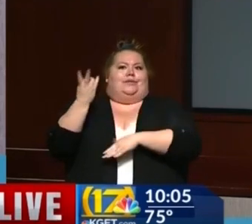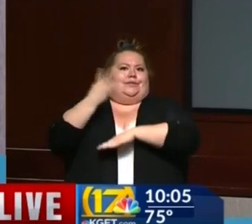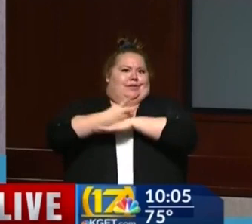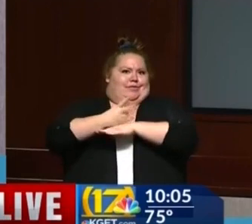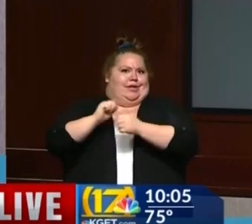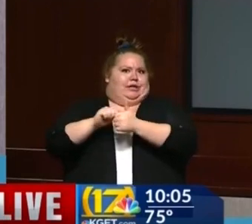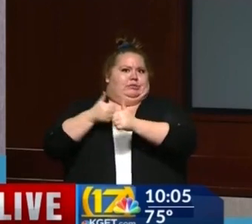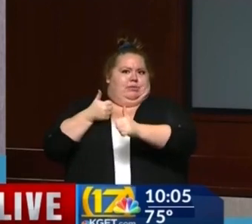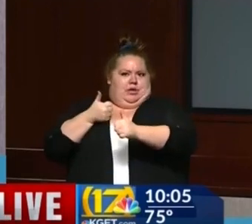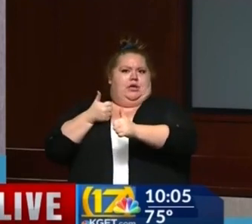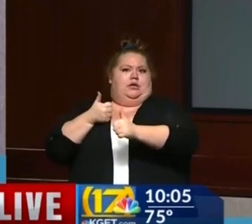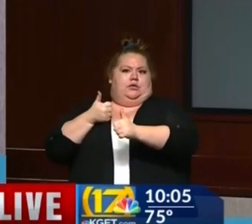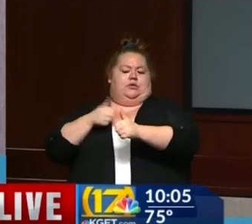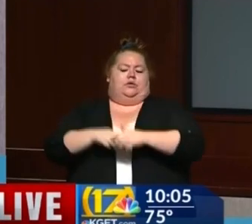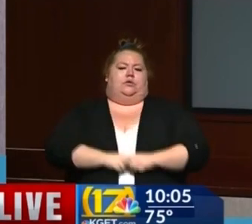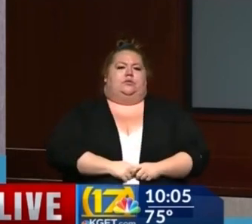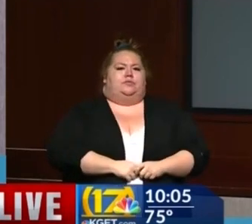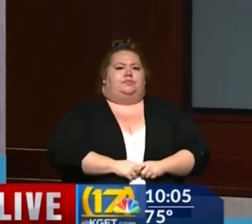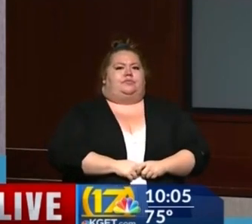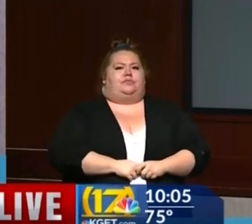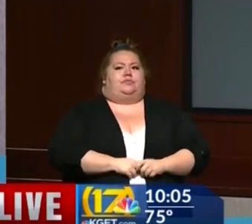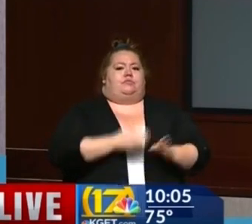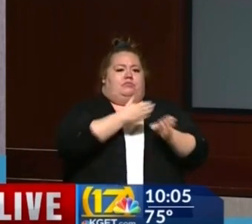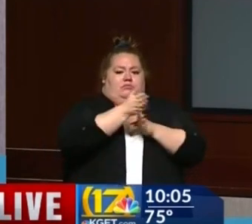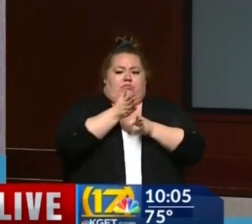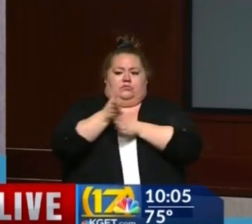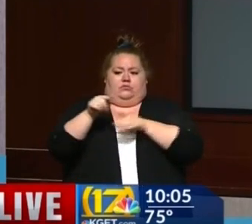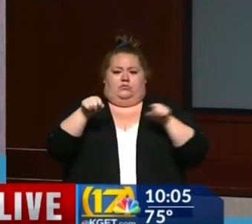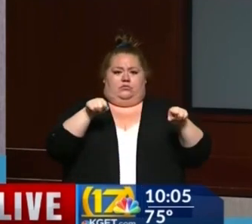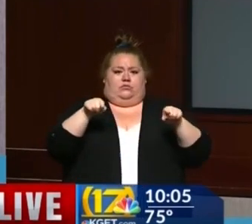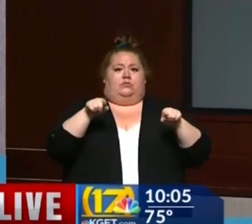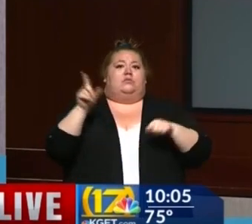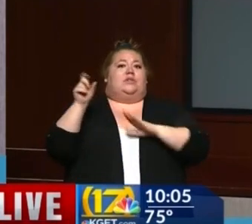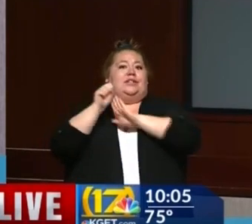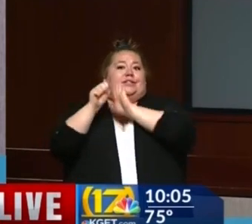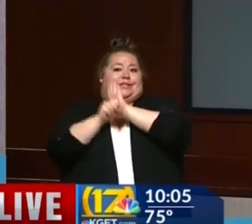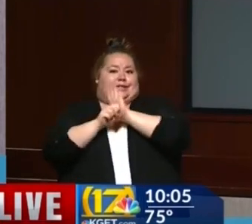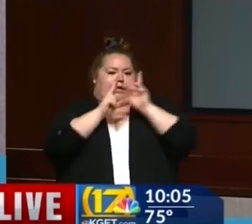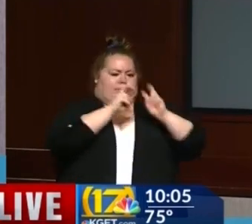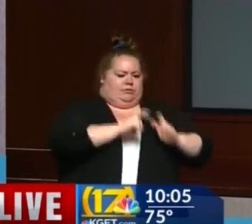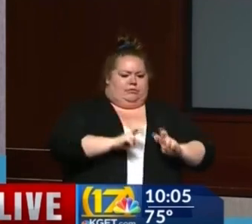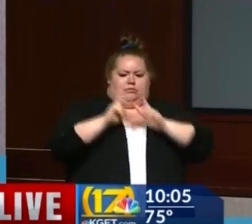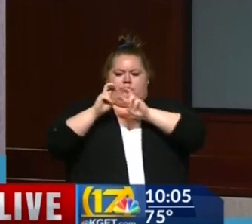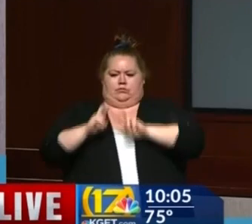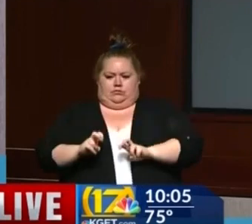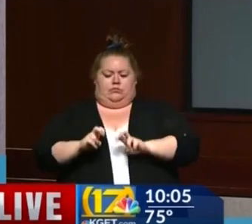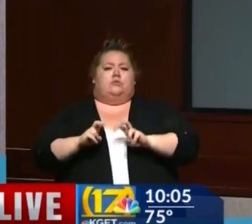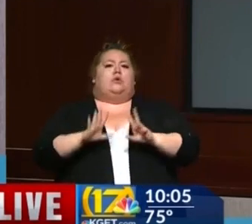THAT ARE TESTING POSITIVE. THAT'S AVERAGED ALSO OVER SEVEN DAYS WITH A SEVEN-DAY LAG.